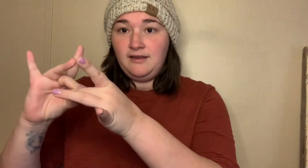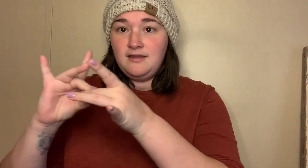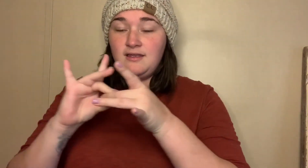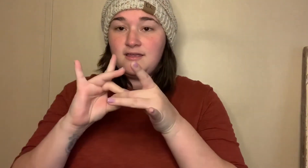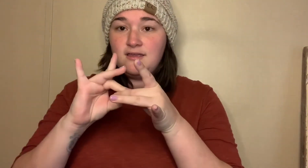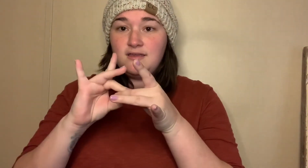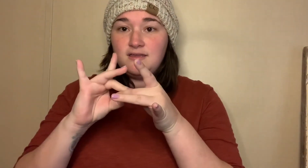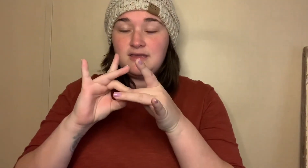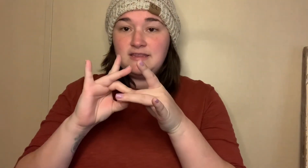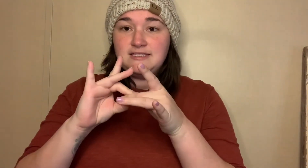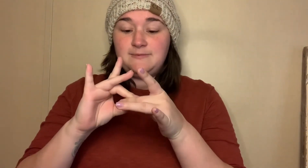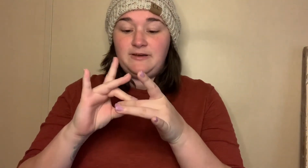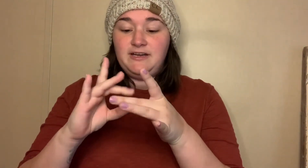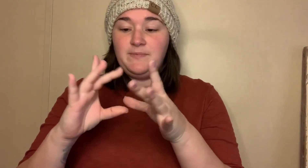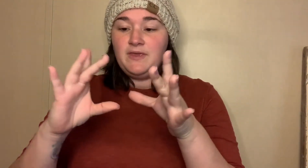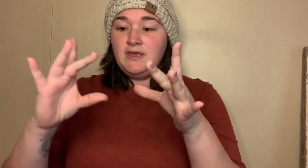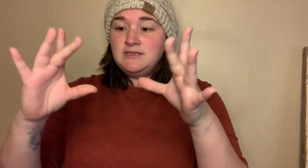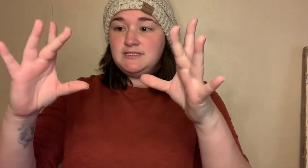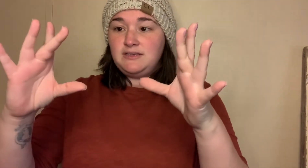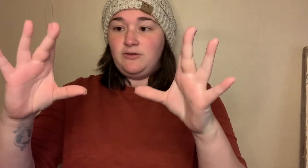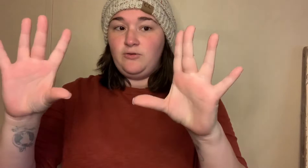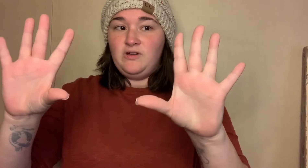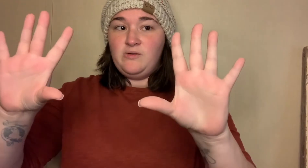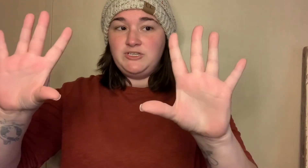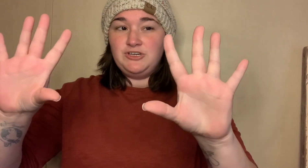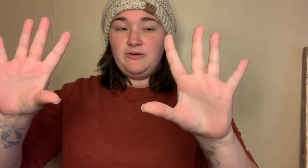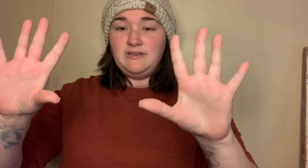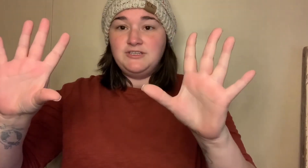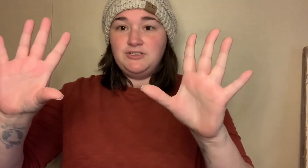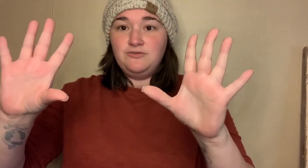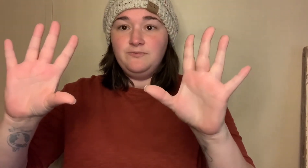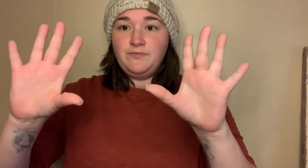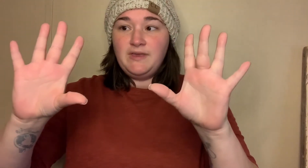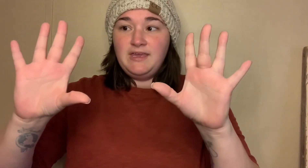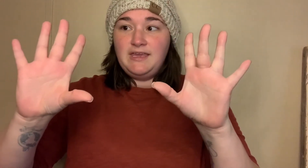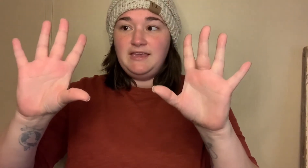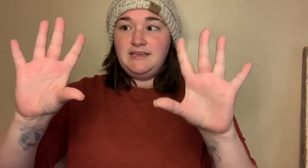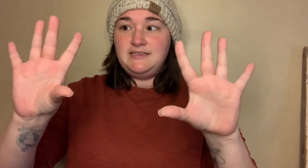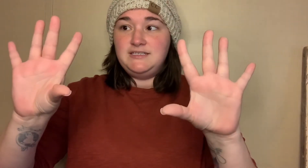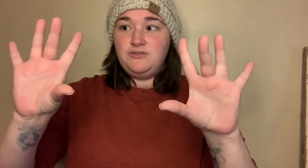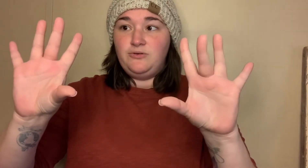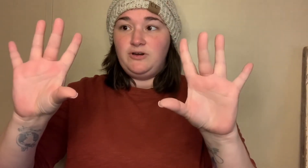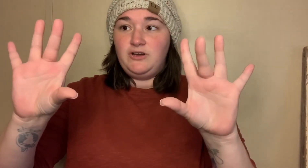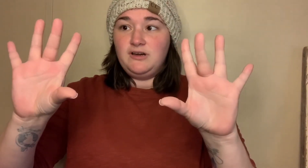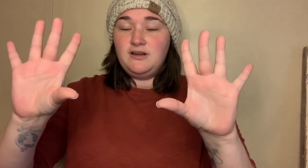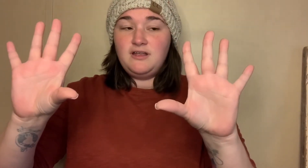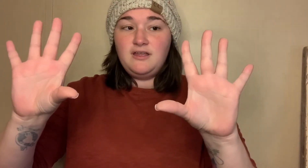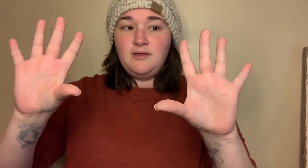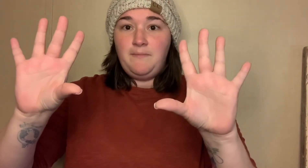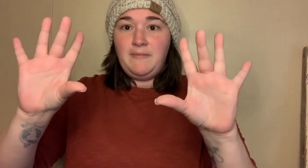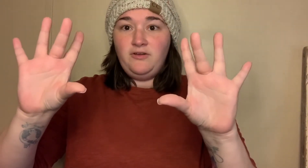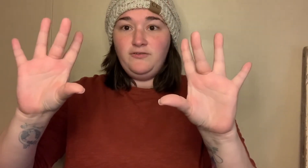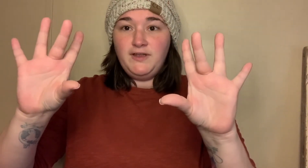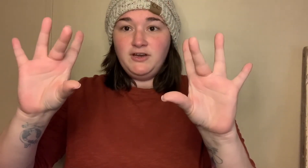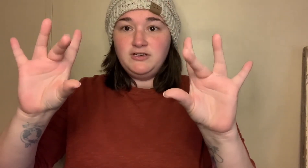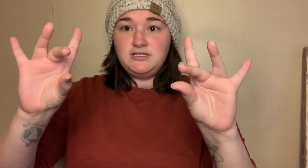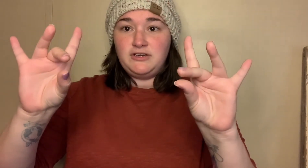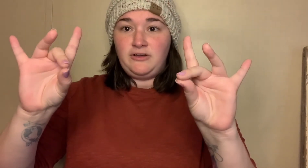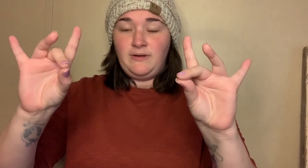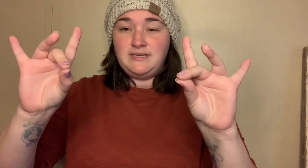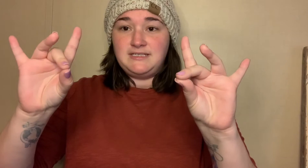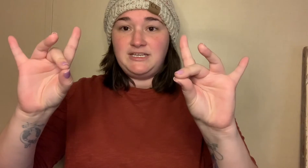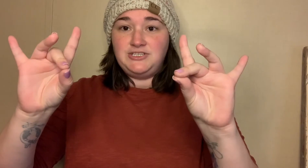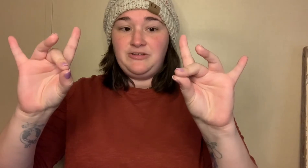in the spirit so what you're going to do is your middle fingers are going to touch your